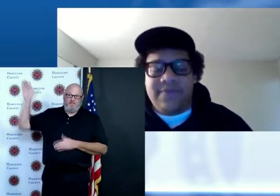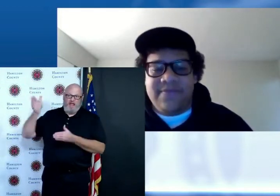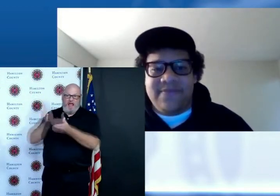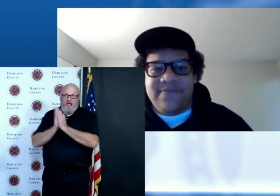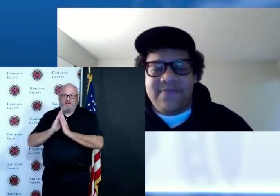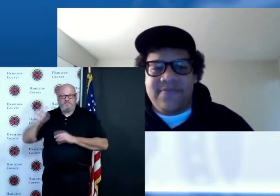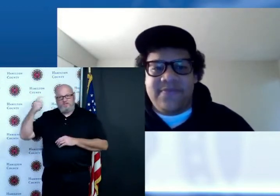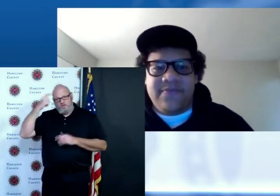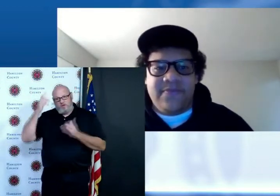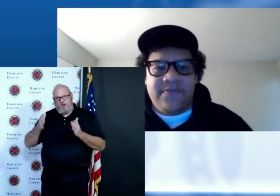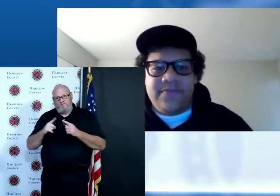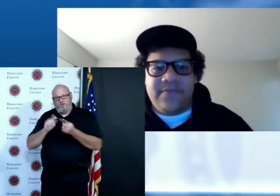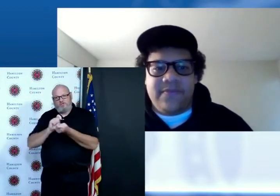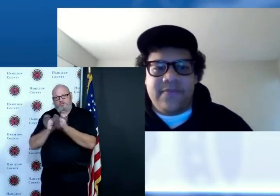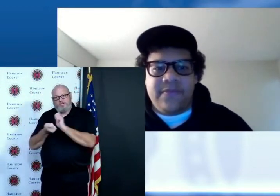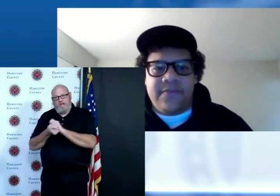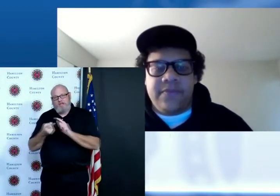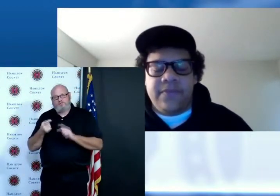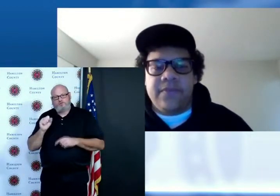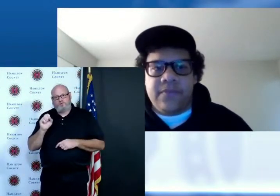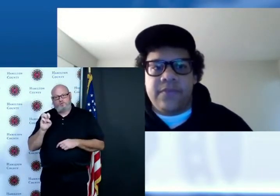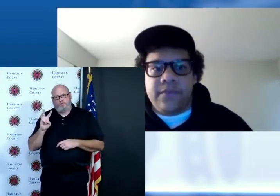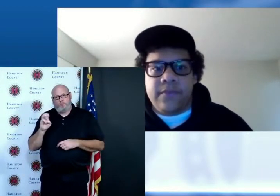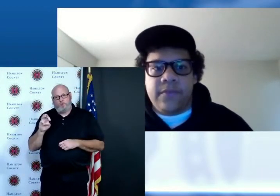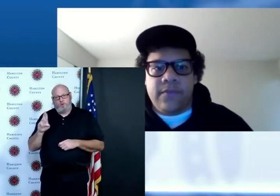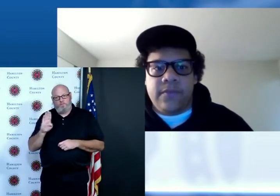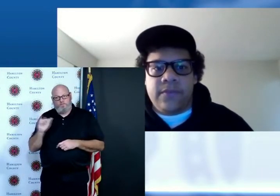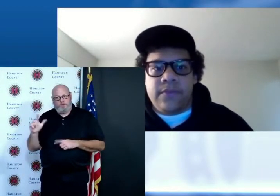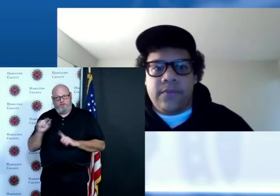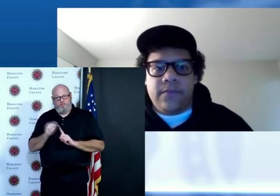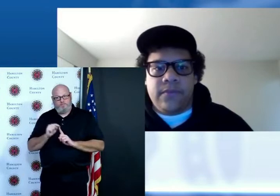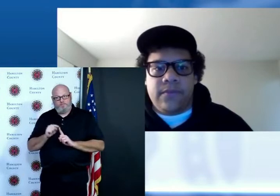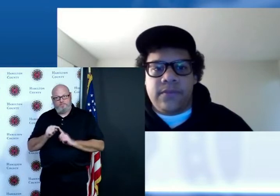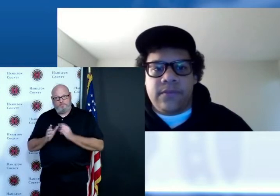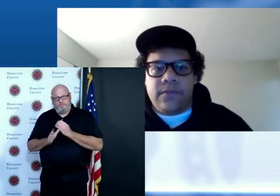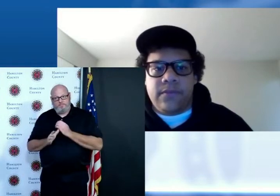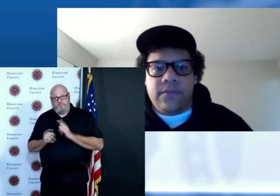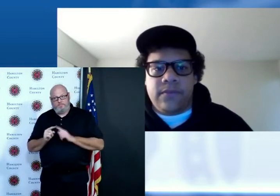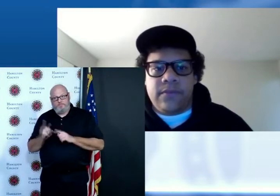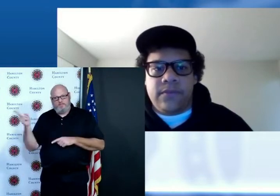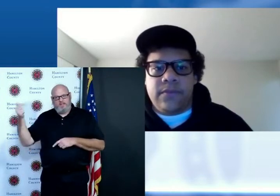we're doing things differently now so we now may have to go back and we have to go back in a time